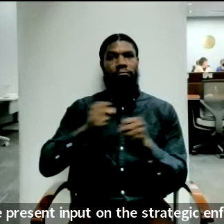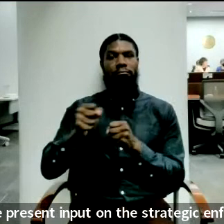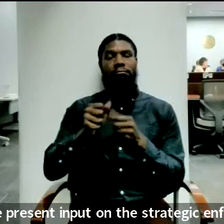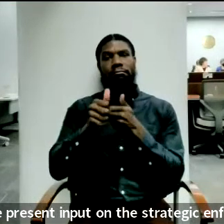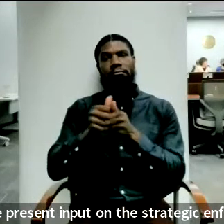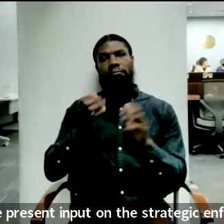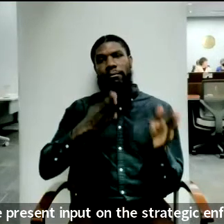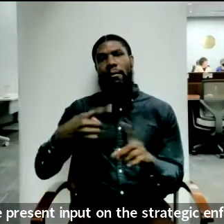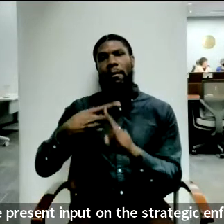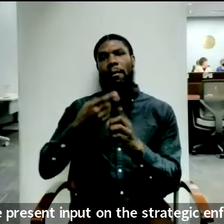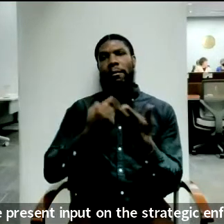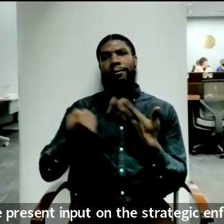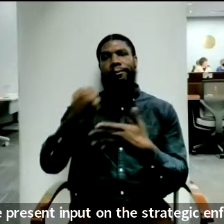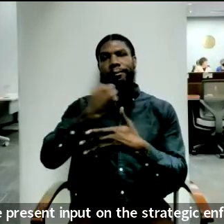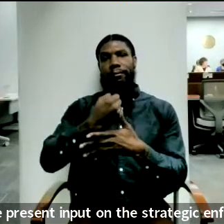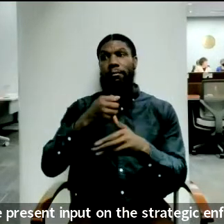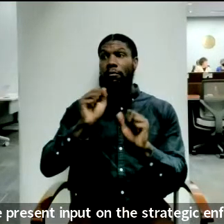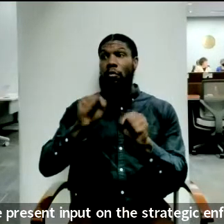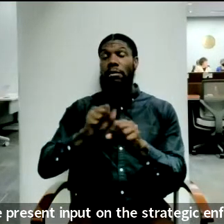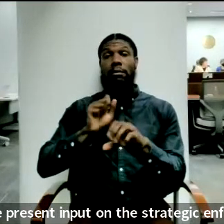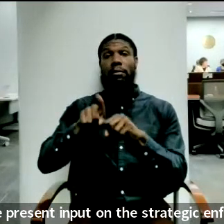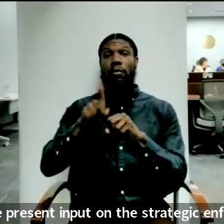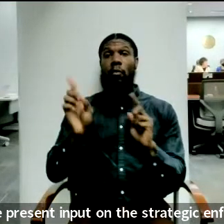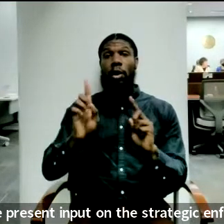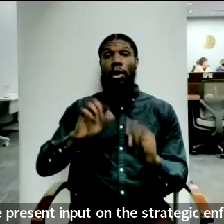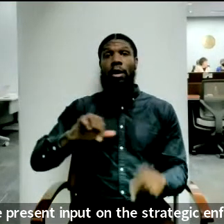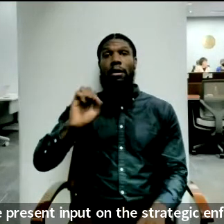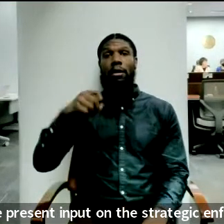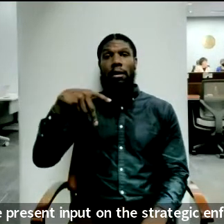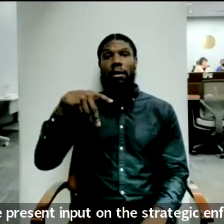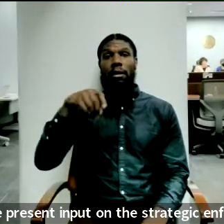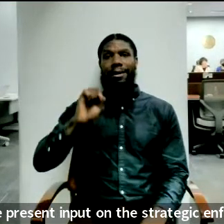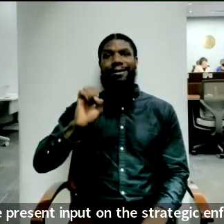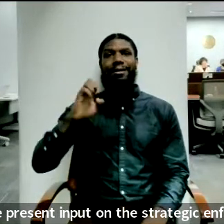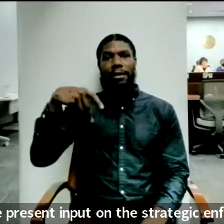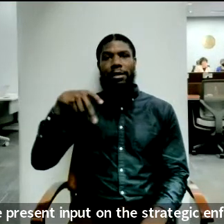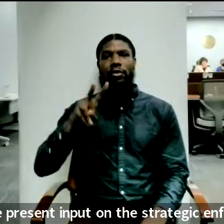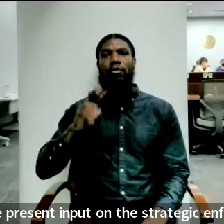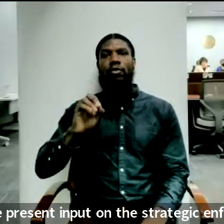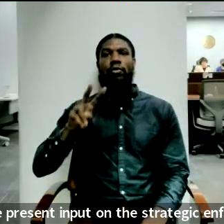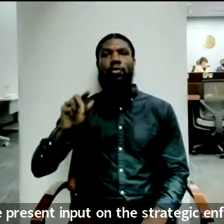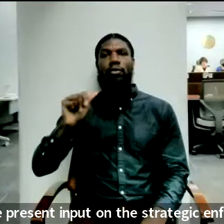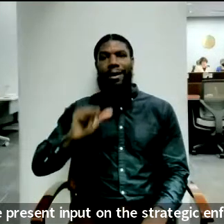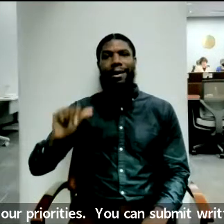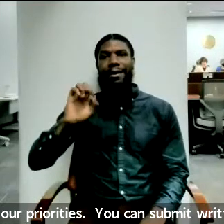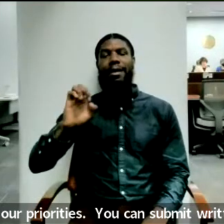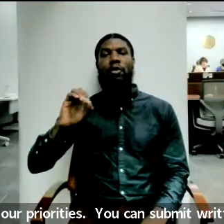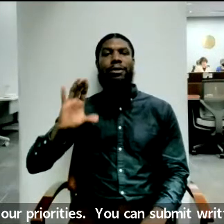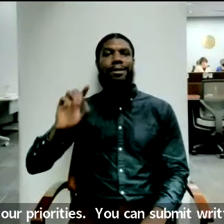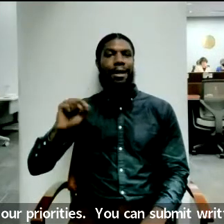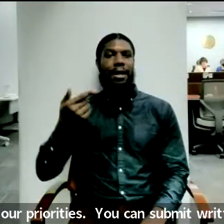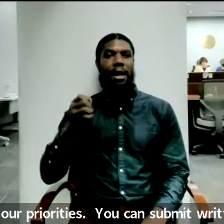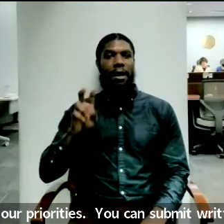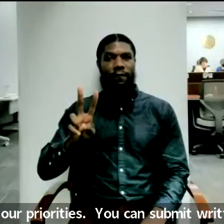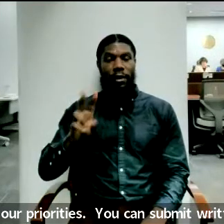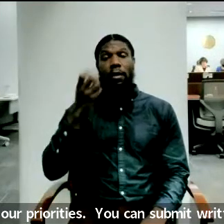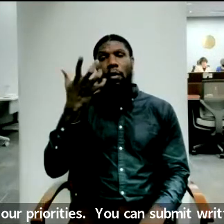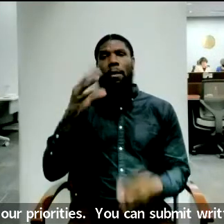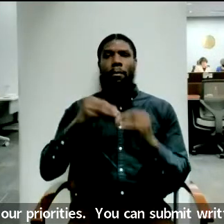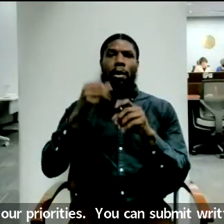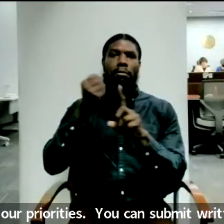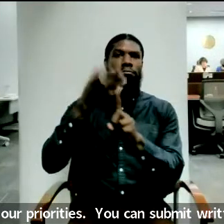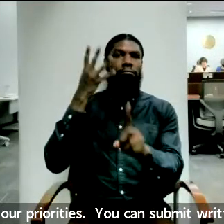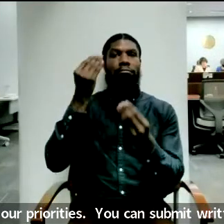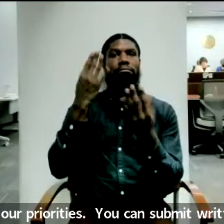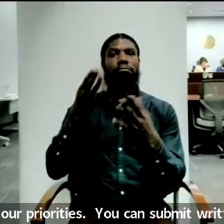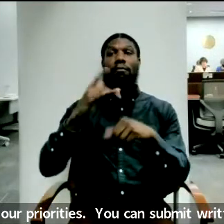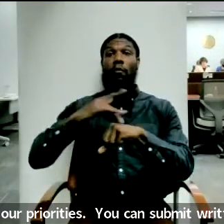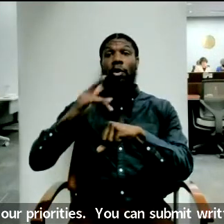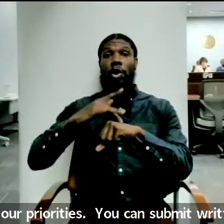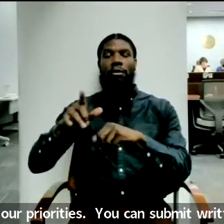You can submit written input at sep2022@eeoc.gov. More information will be available on our website.